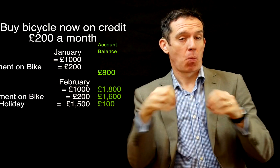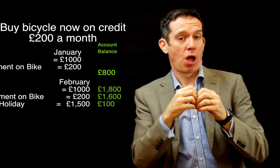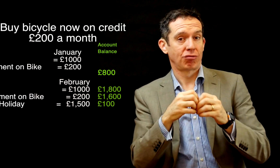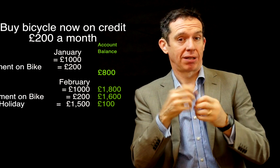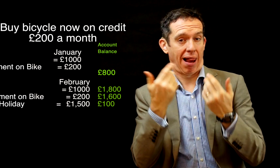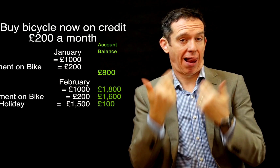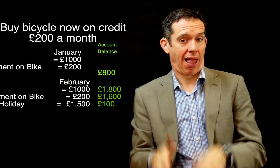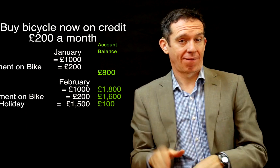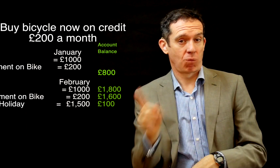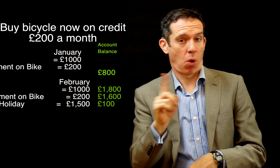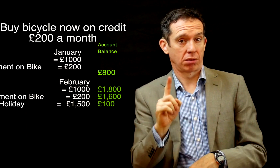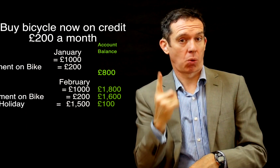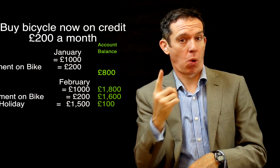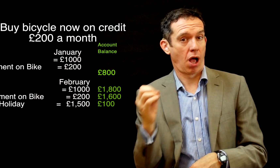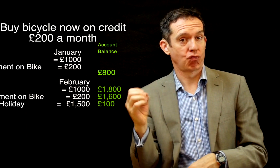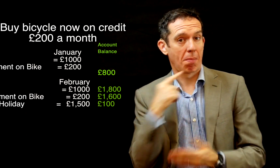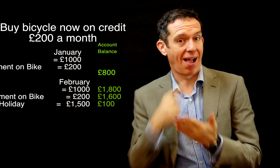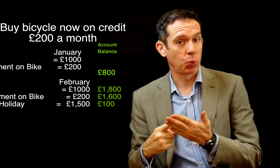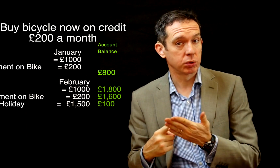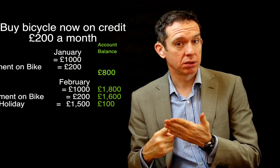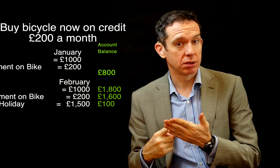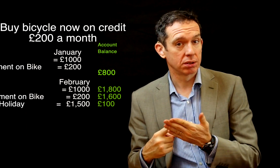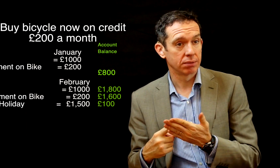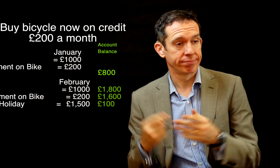…so by the end of February you have £100 left.